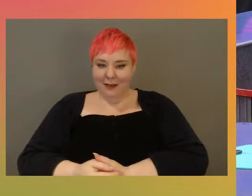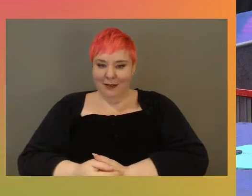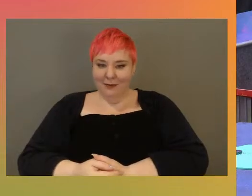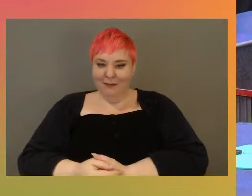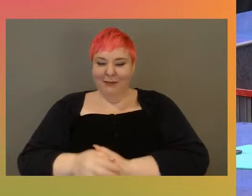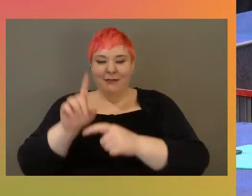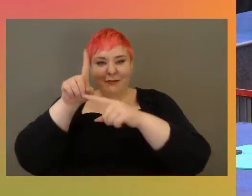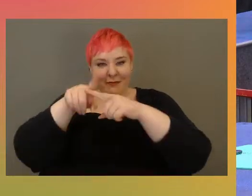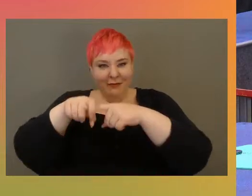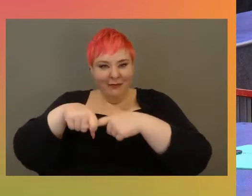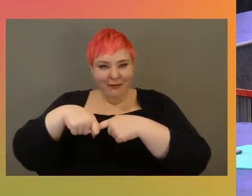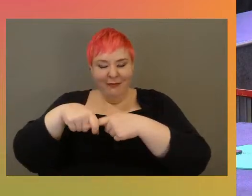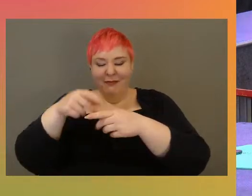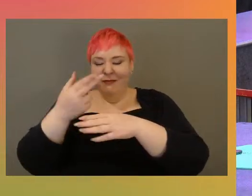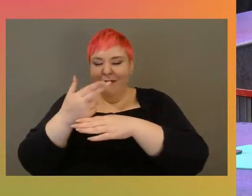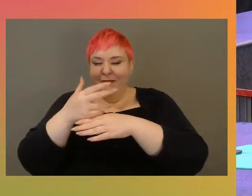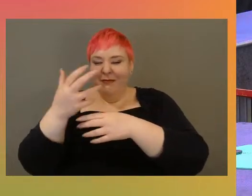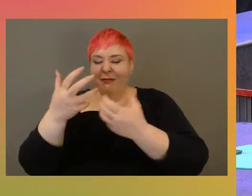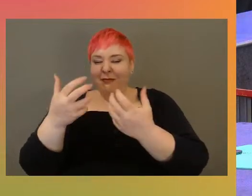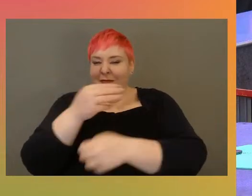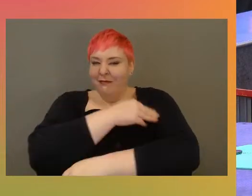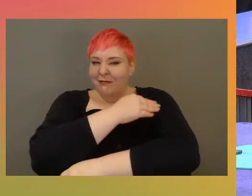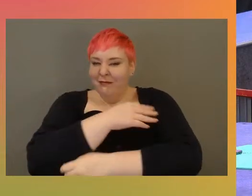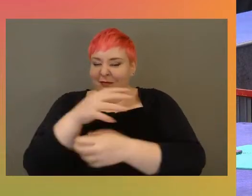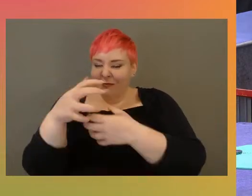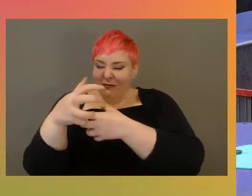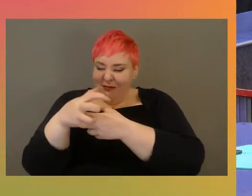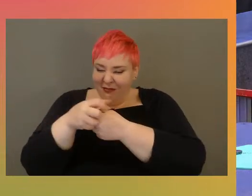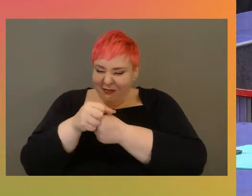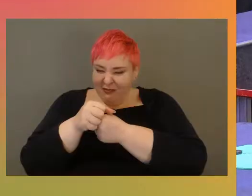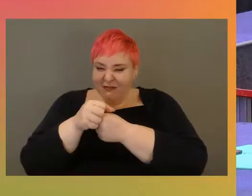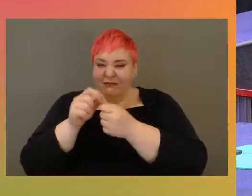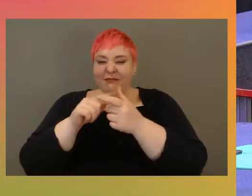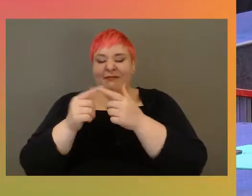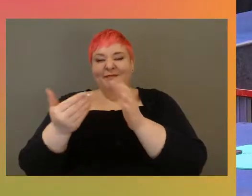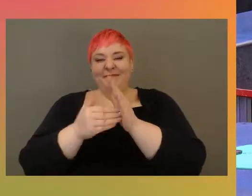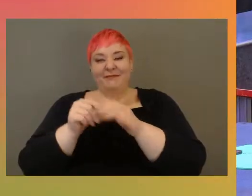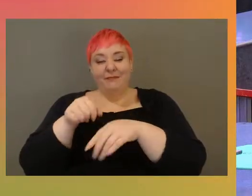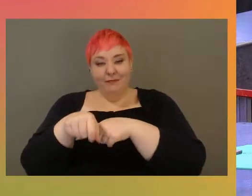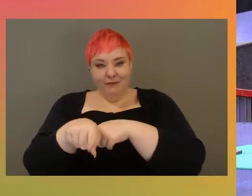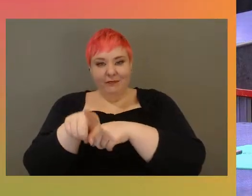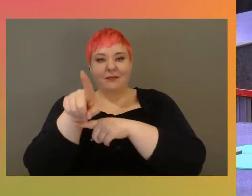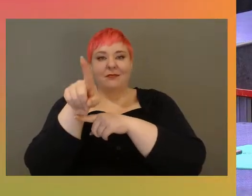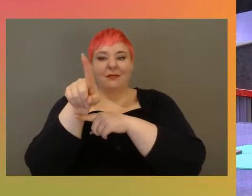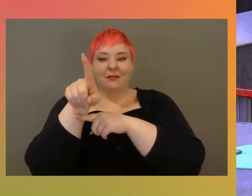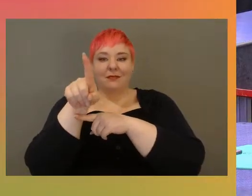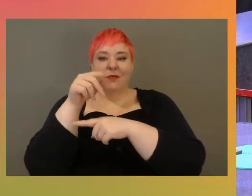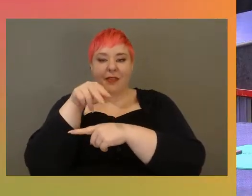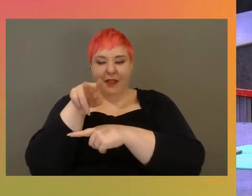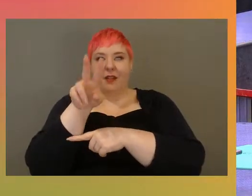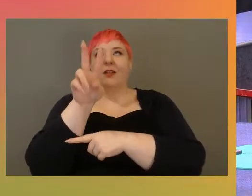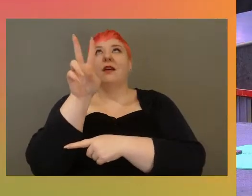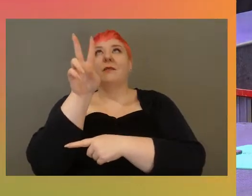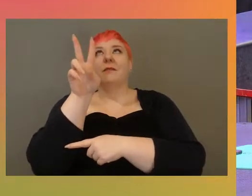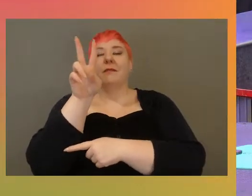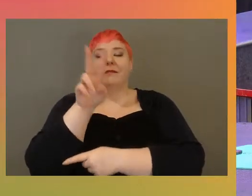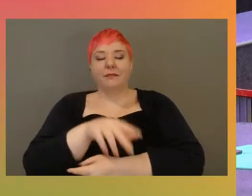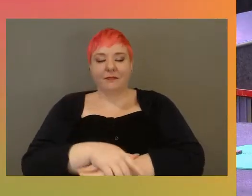SQUEEZE THE ARM, GO AHEAD, WITH YOUR LEGS, SQUEEZE THE ARM.